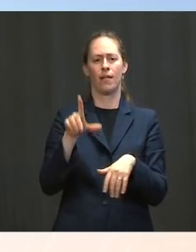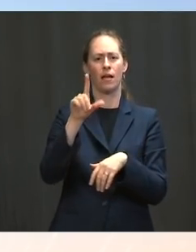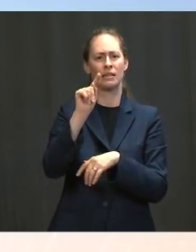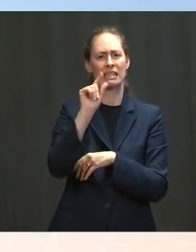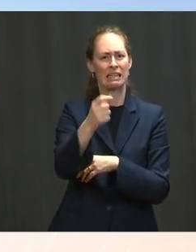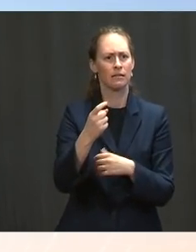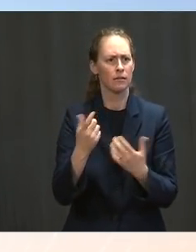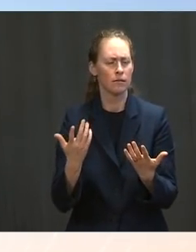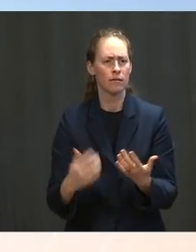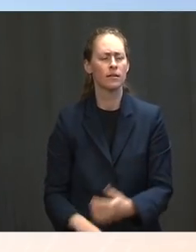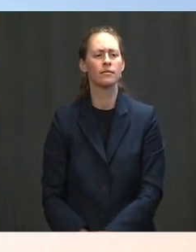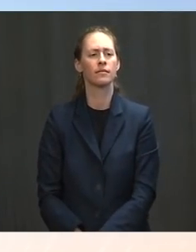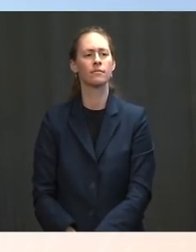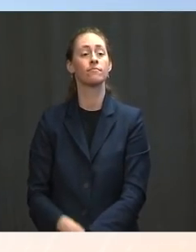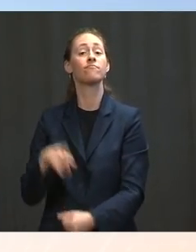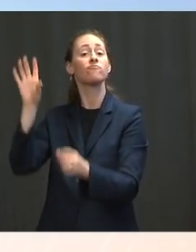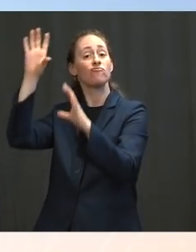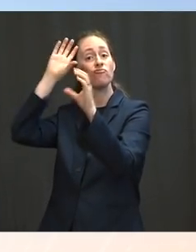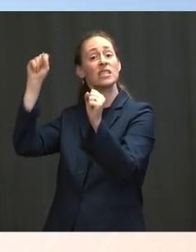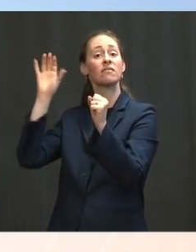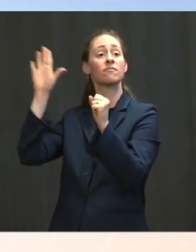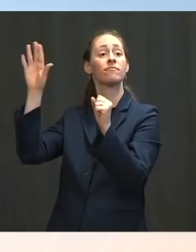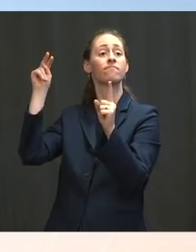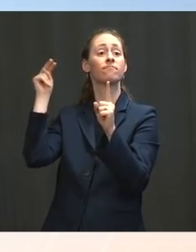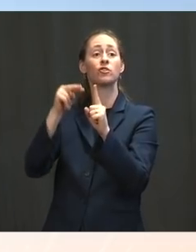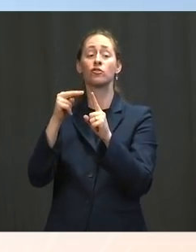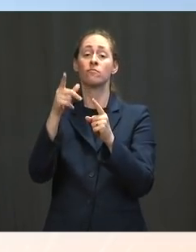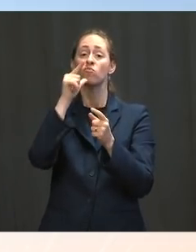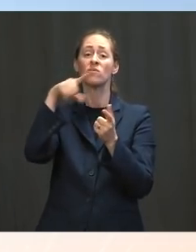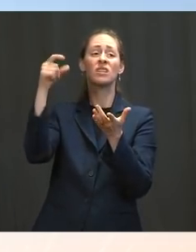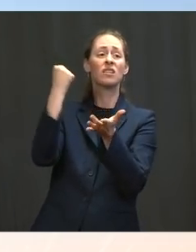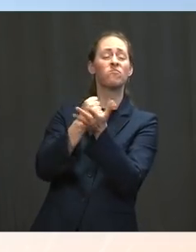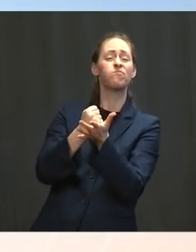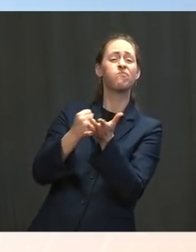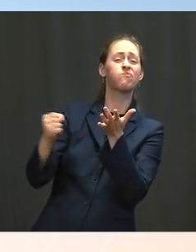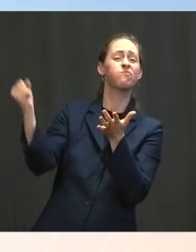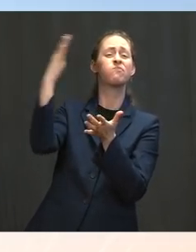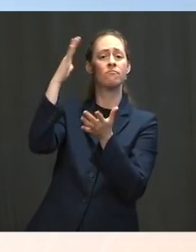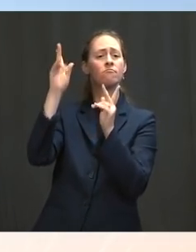and the wealthiest Americans can afford to pay a little bit more in order